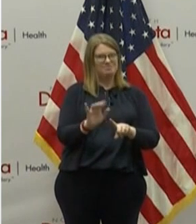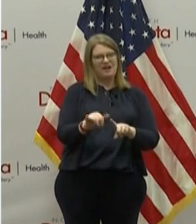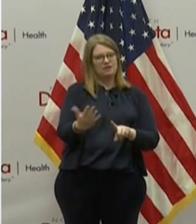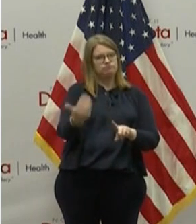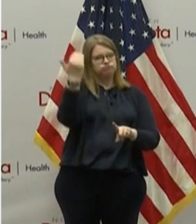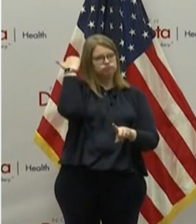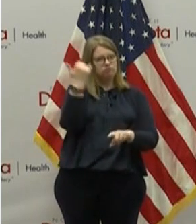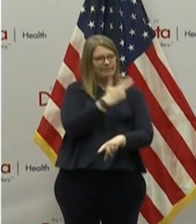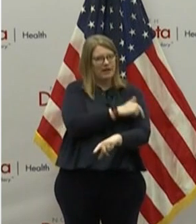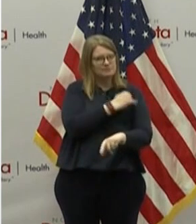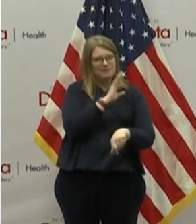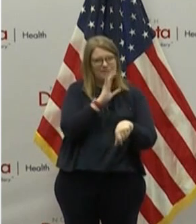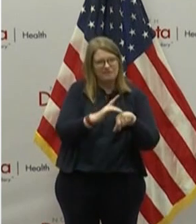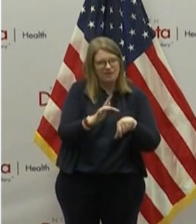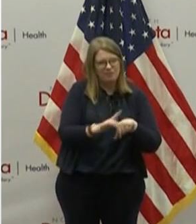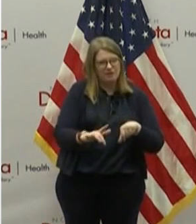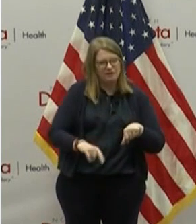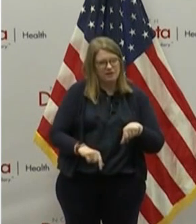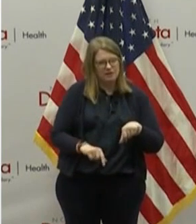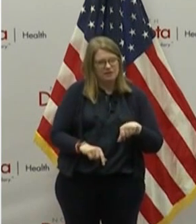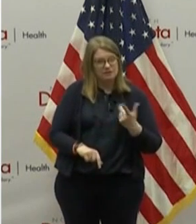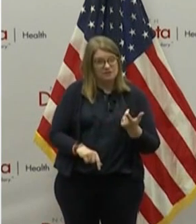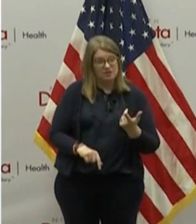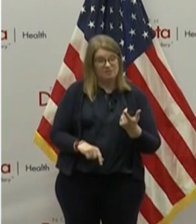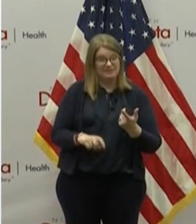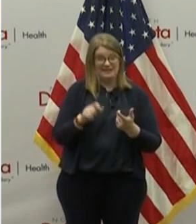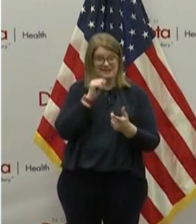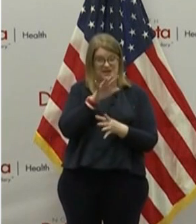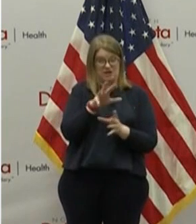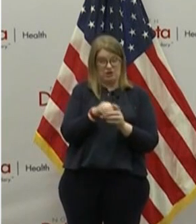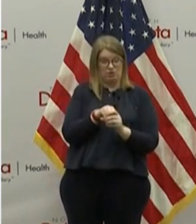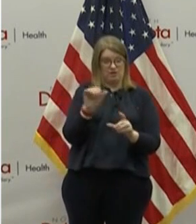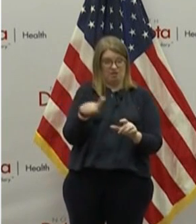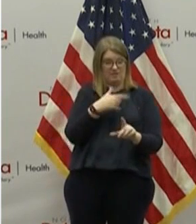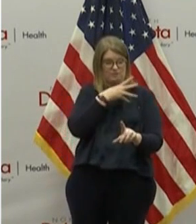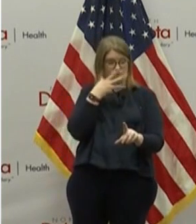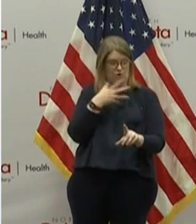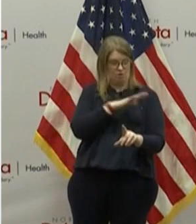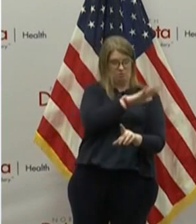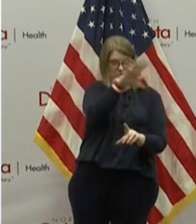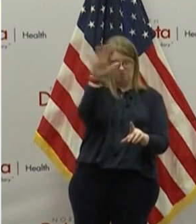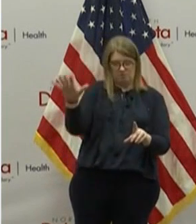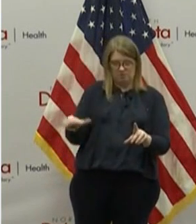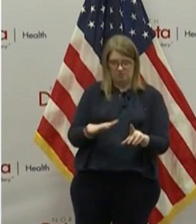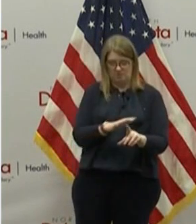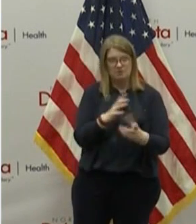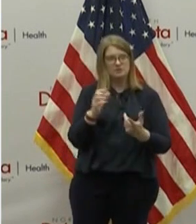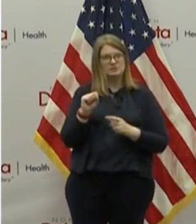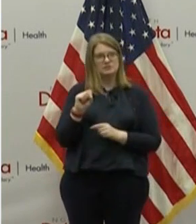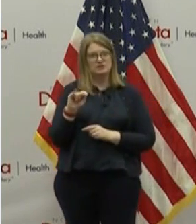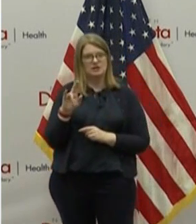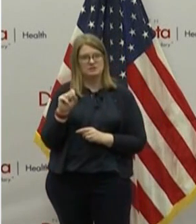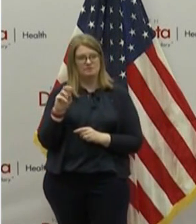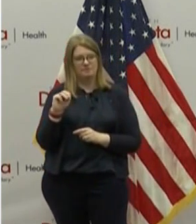POPULATION AT CLOSE TO 1200. AND GRAND FORX. SO THIS IS WHY WE'RE ALL IN THIS